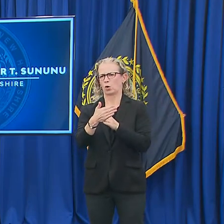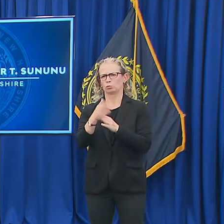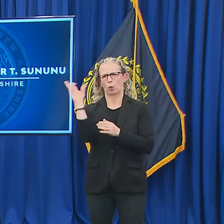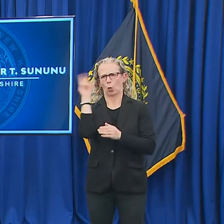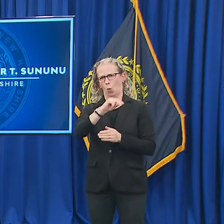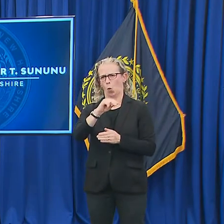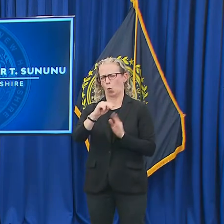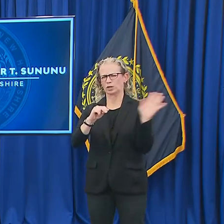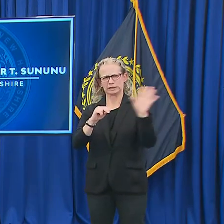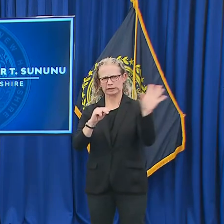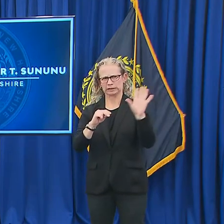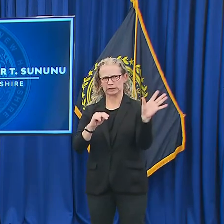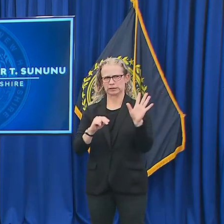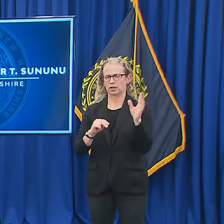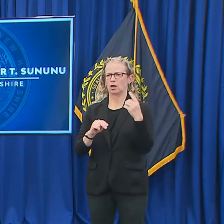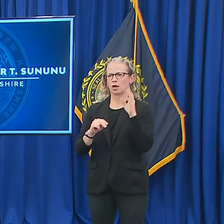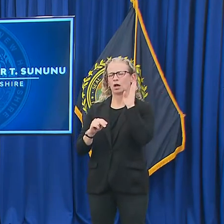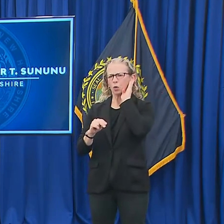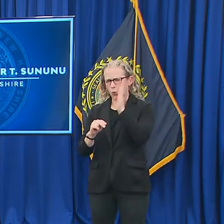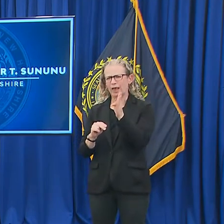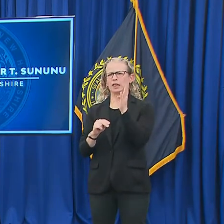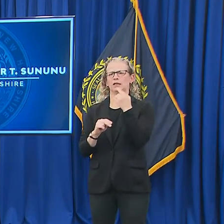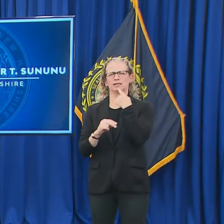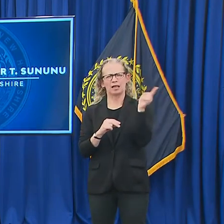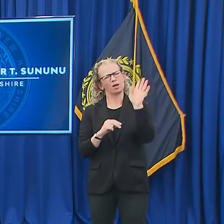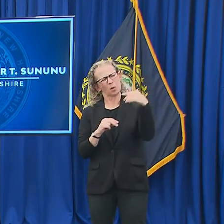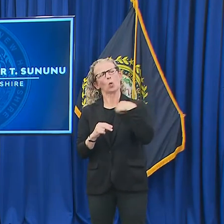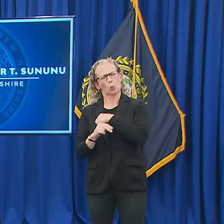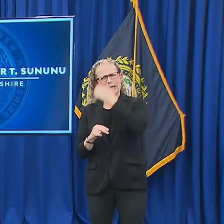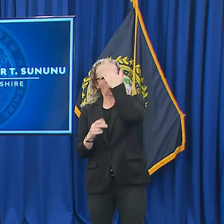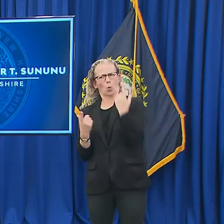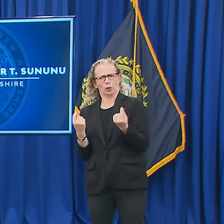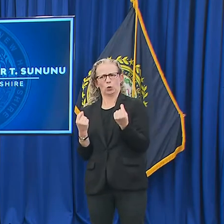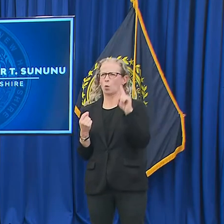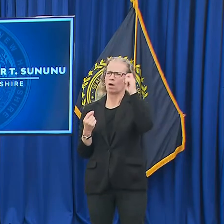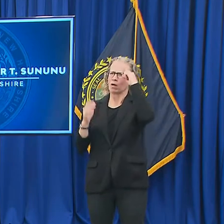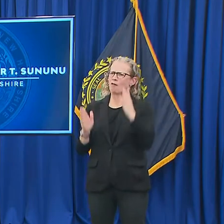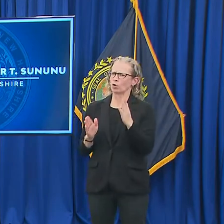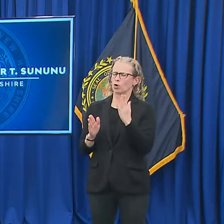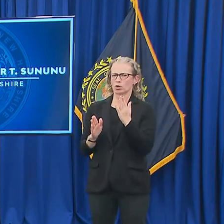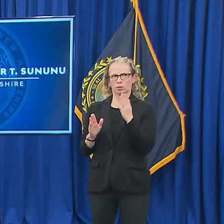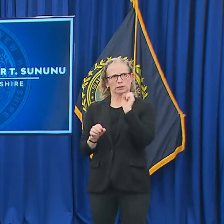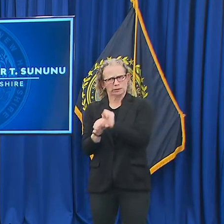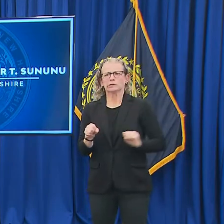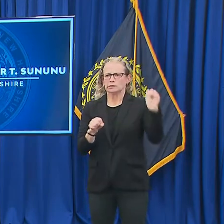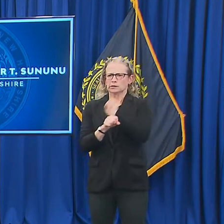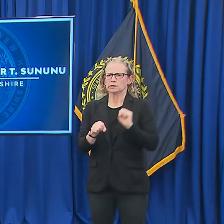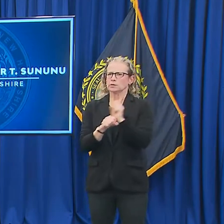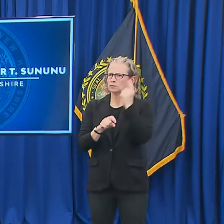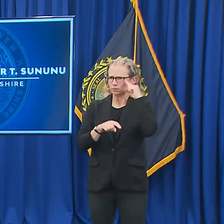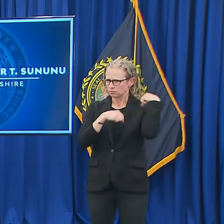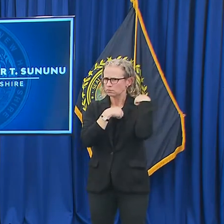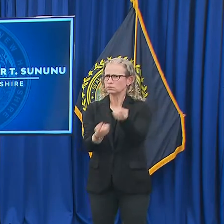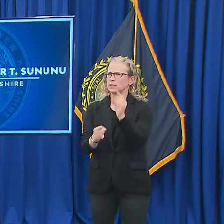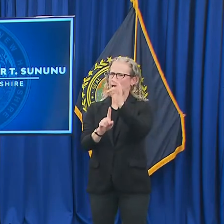We'll see what brings. But again, I think with these new mitigation efforts in place keeping our economy strong ensuring that our economy can